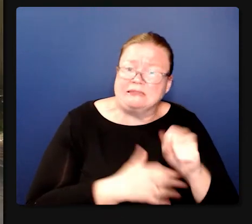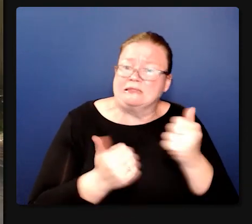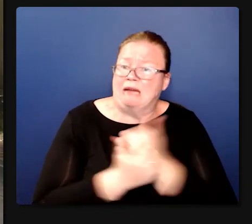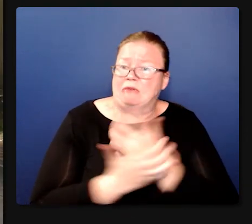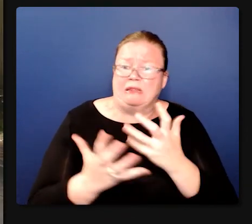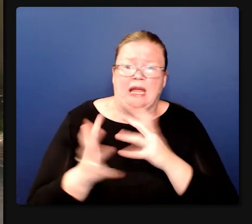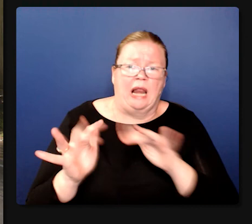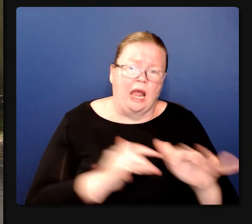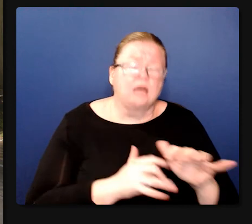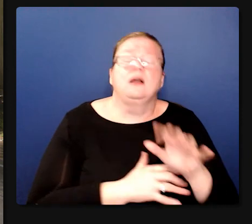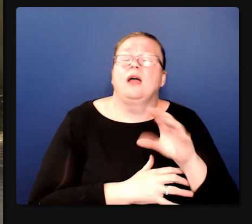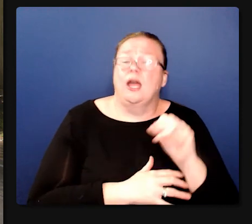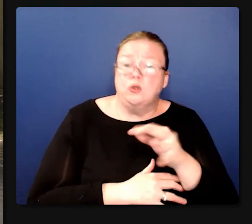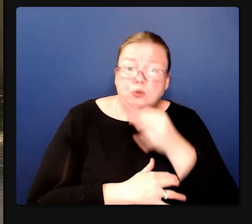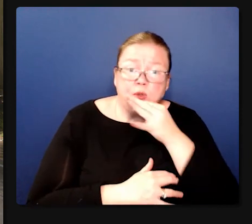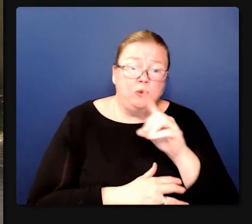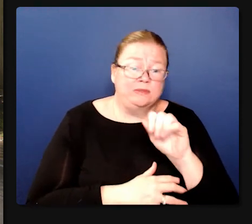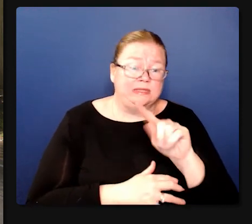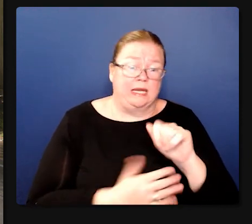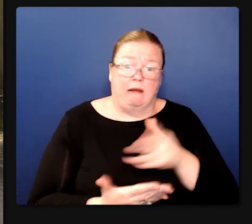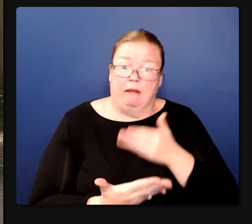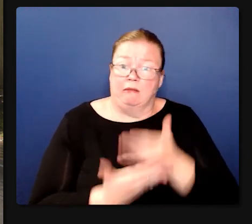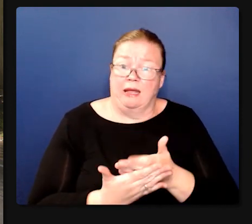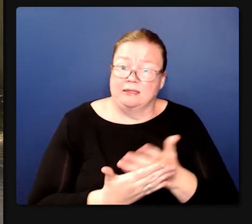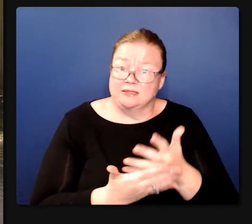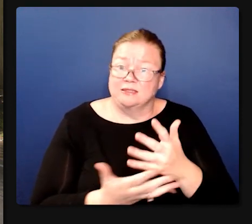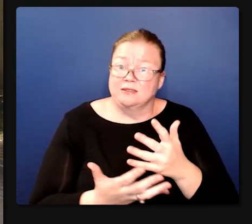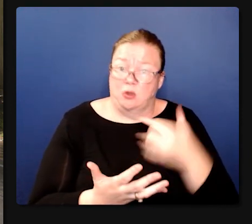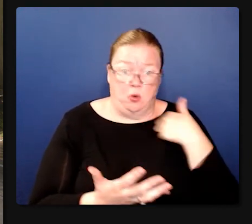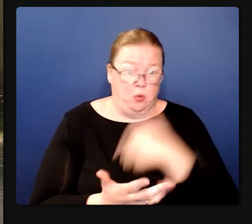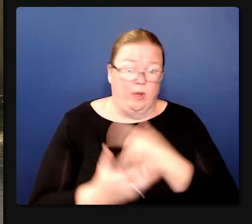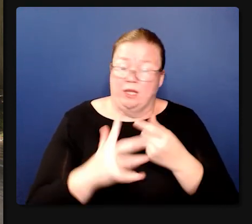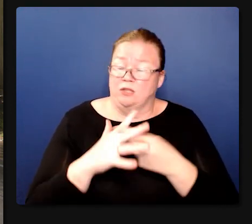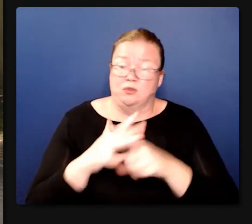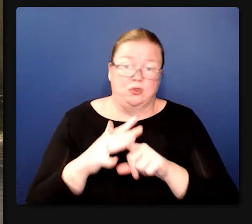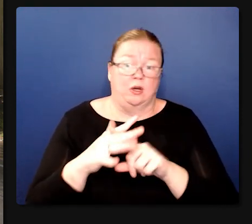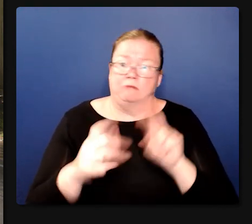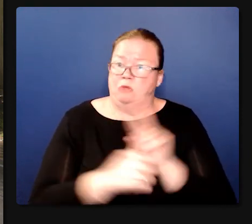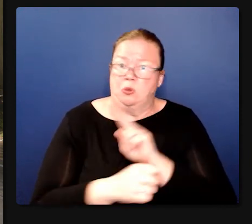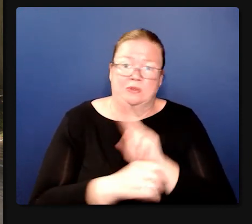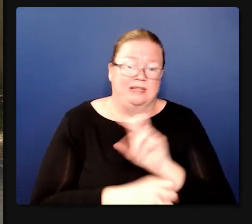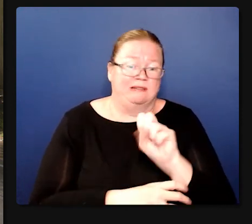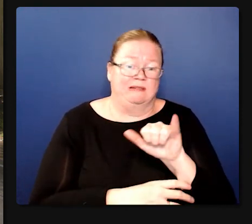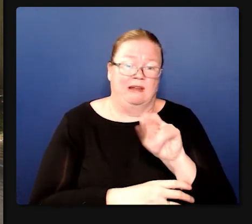And as soon as the data lands, we can immediately start analyzing using Synapse Analytics.